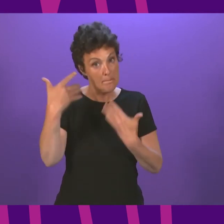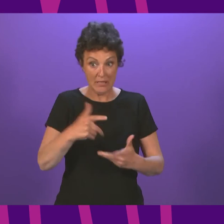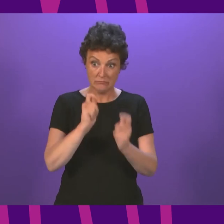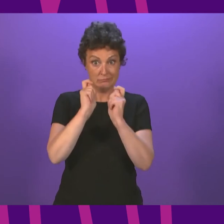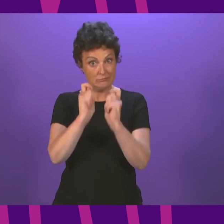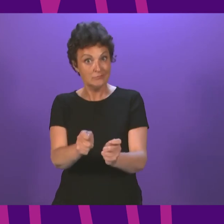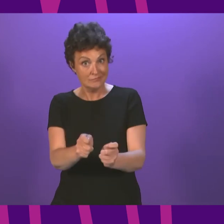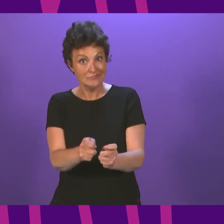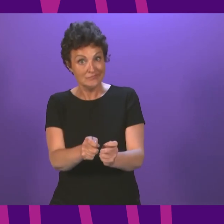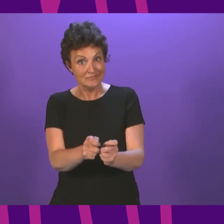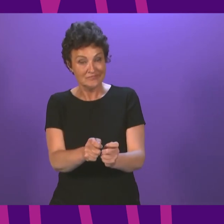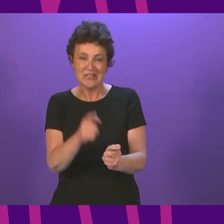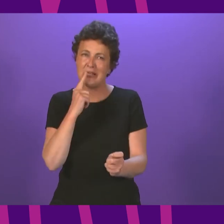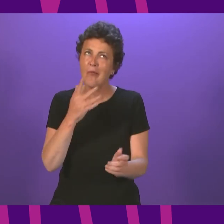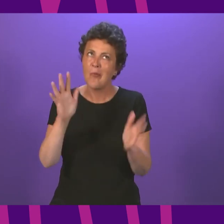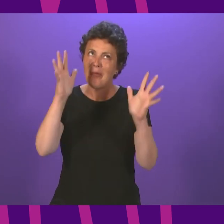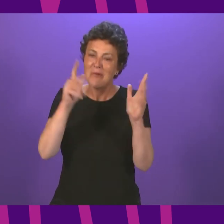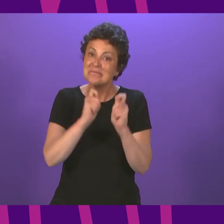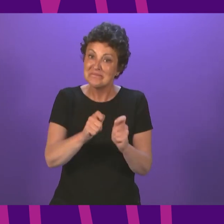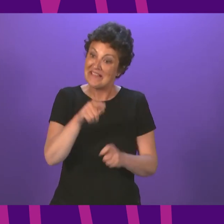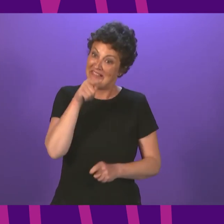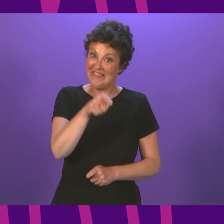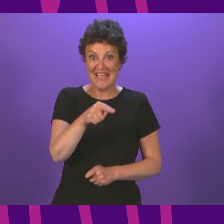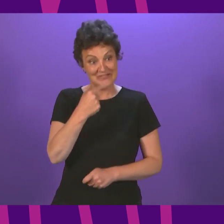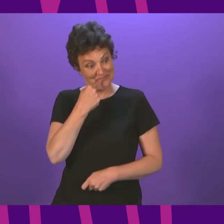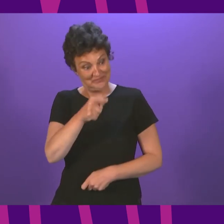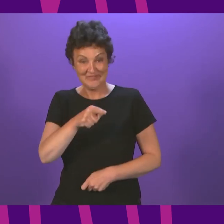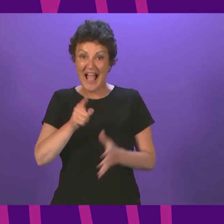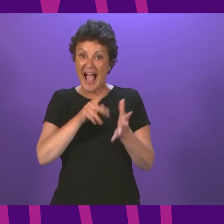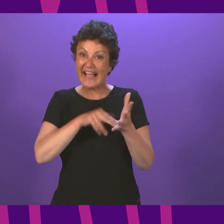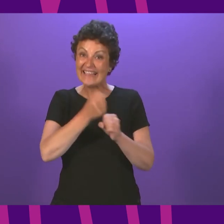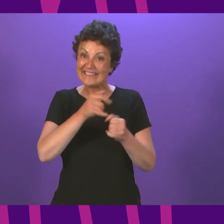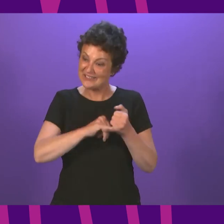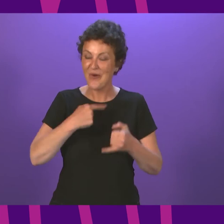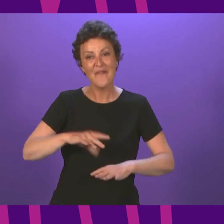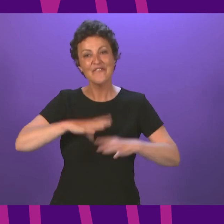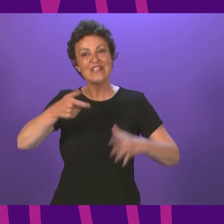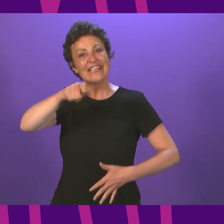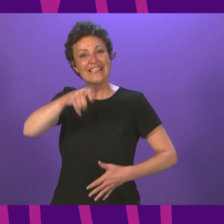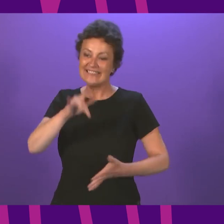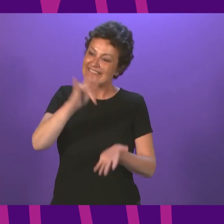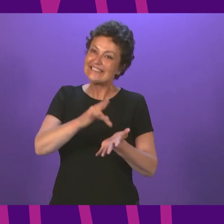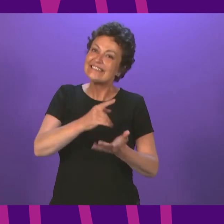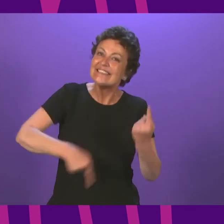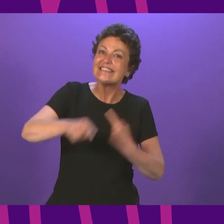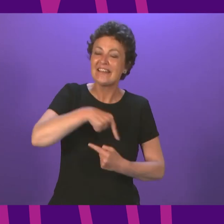there is no gap between the Scottish coronavirus acts expiring and the new provisions taking